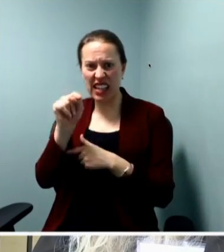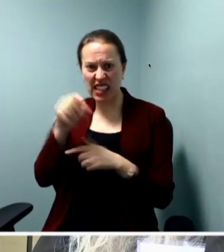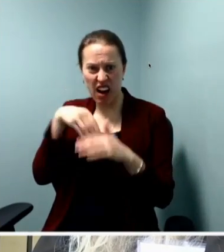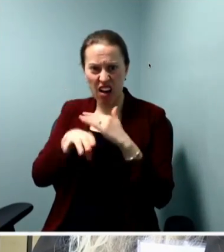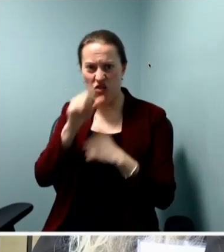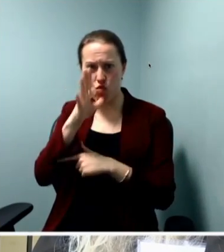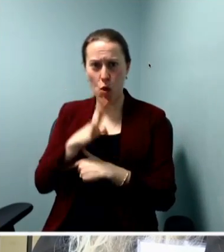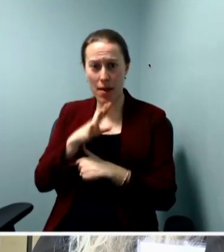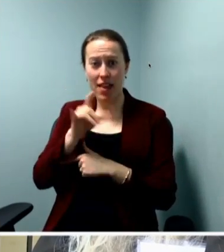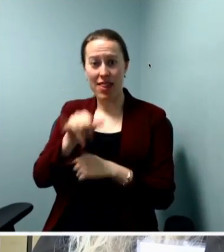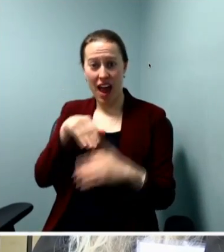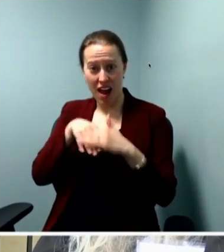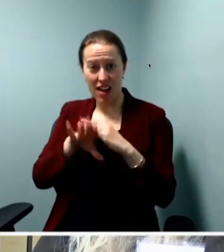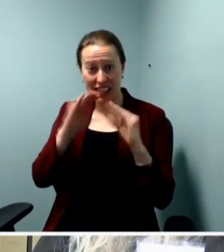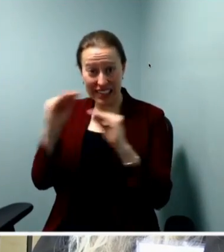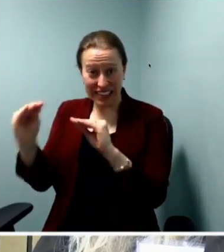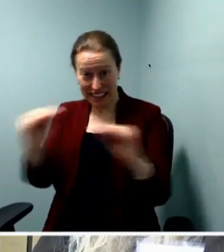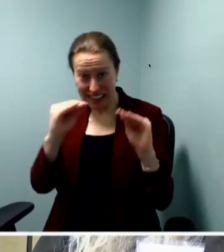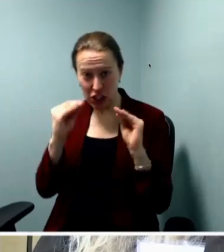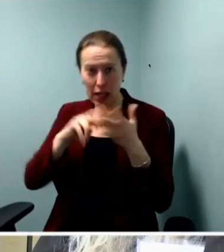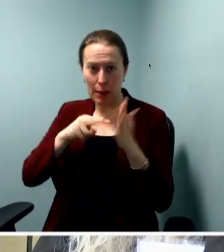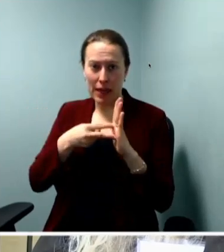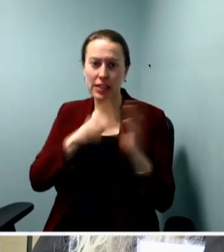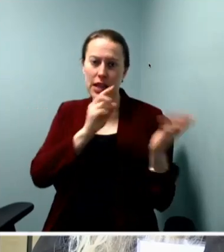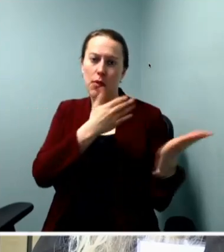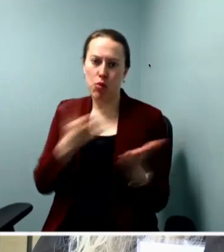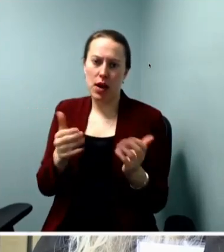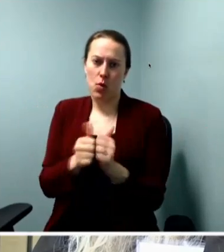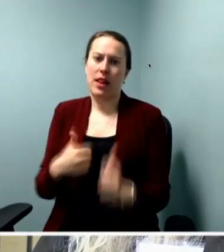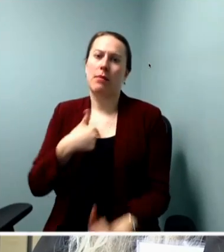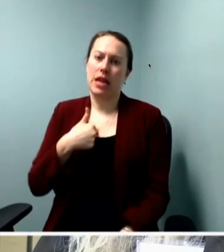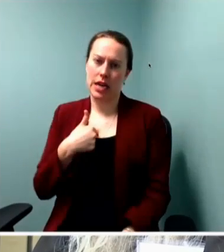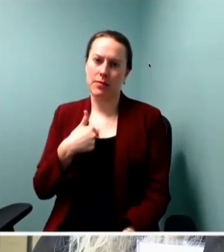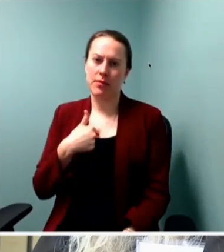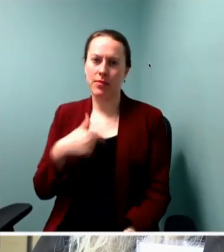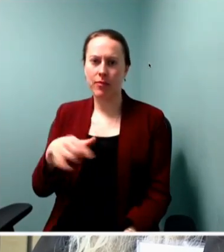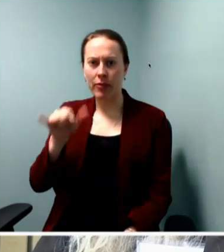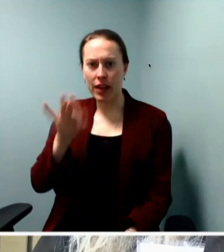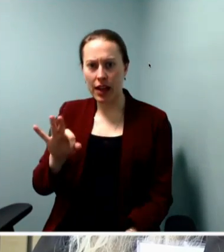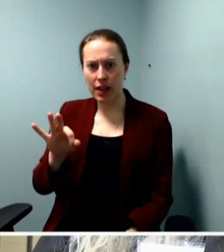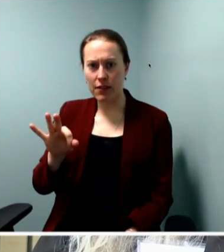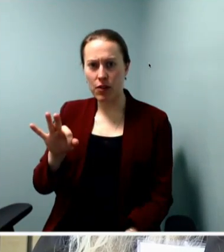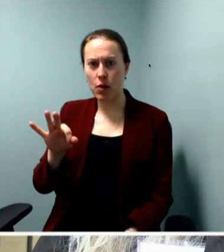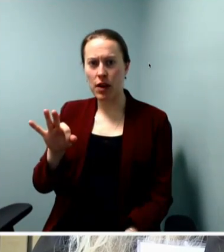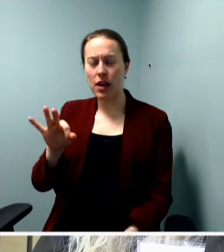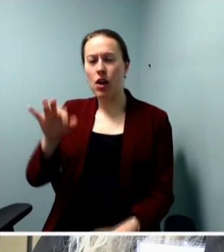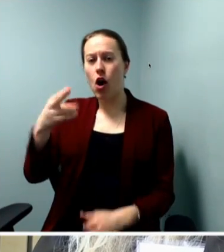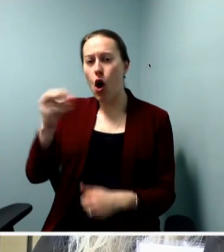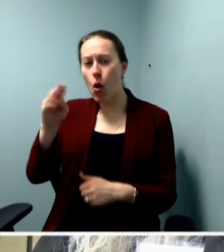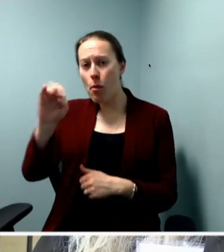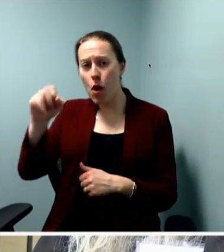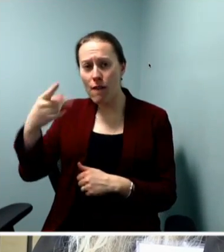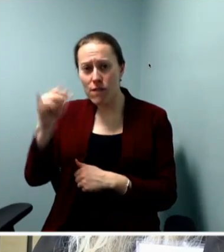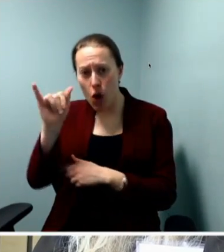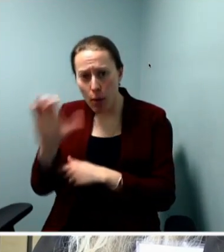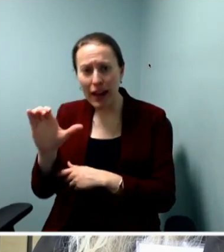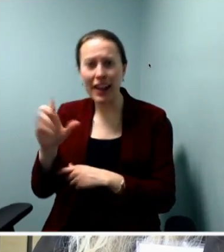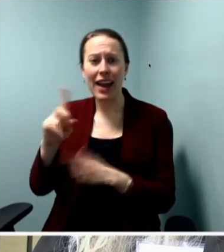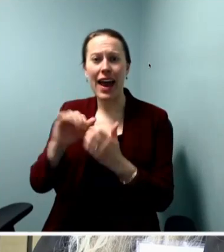If you're racist, homophobic, or ableist, that comes with you. How do you manage your biases?